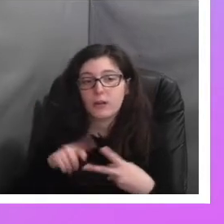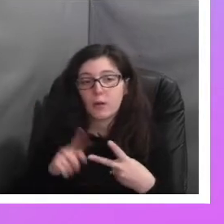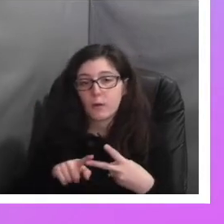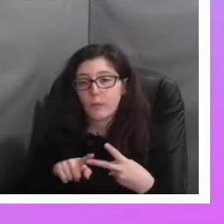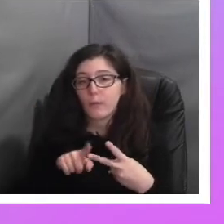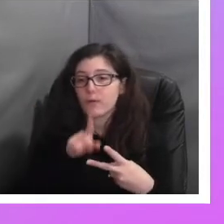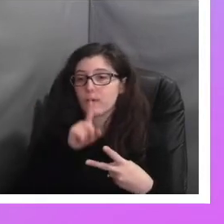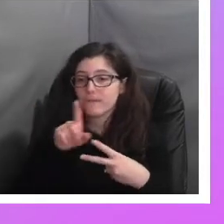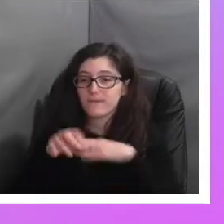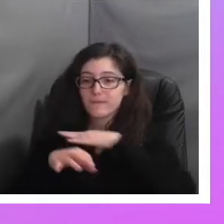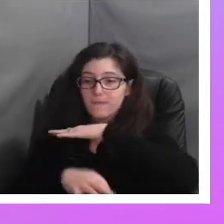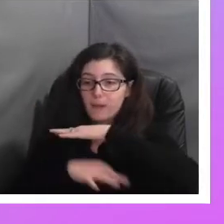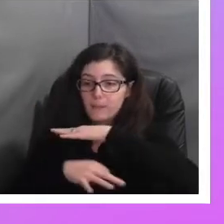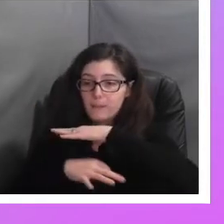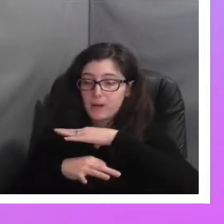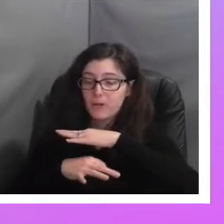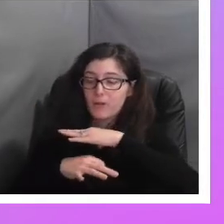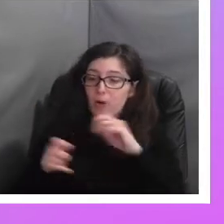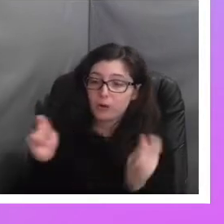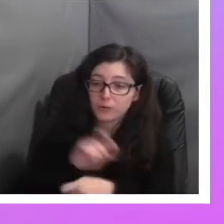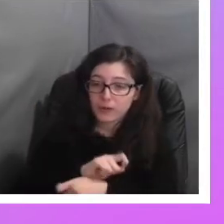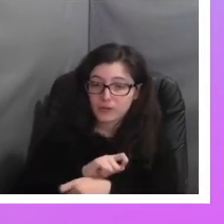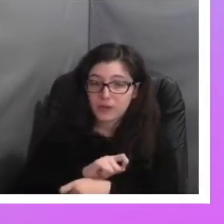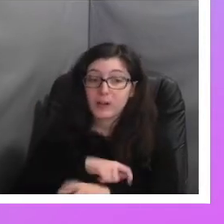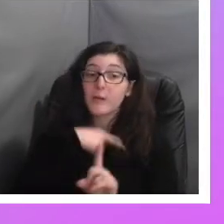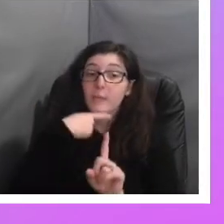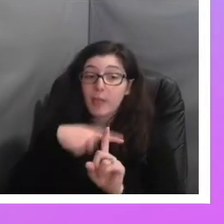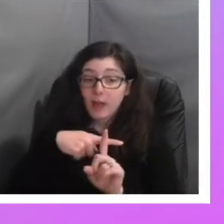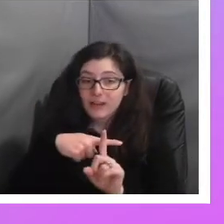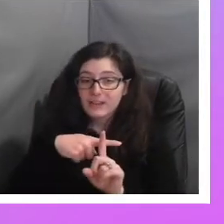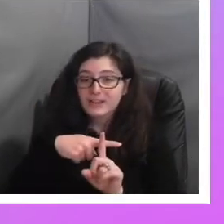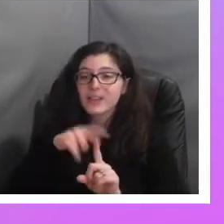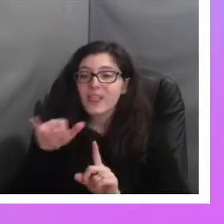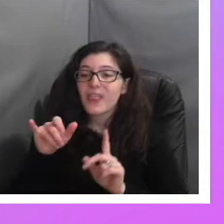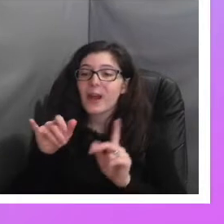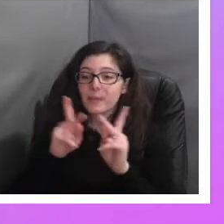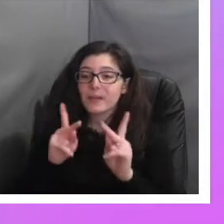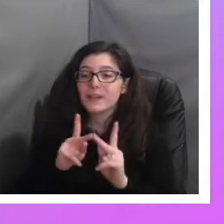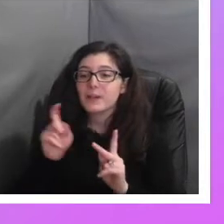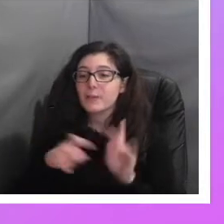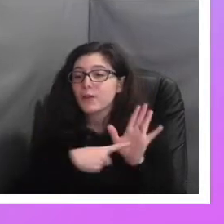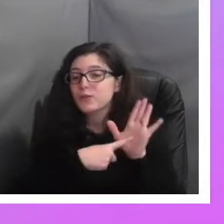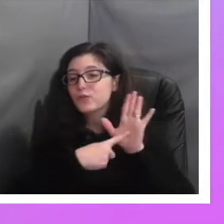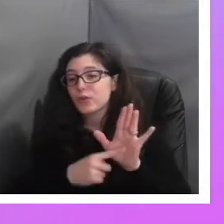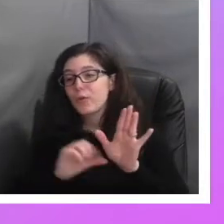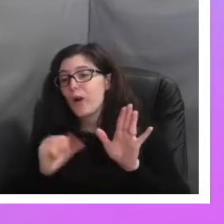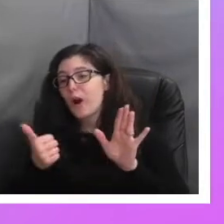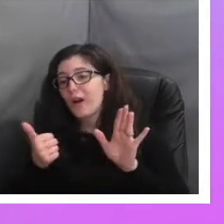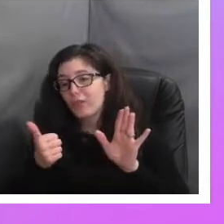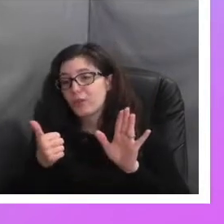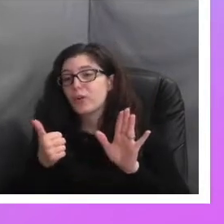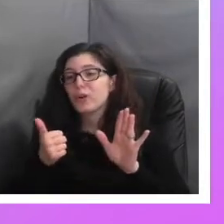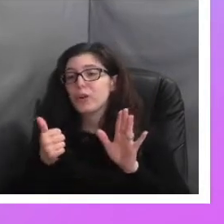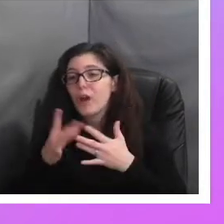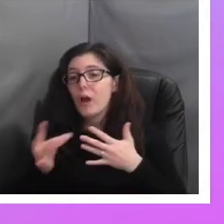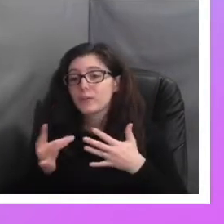And the entity still has to provide an alternative mechanism to get effective communication,